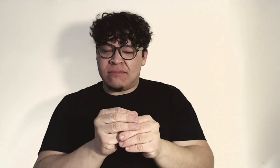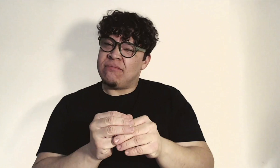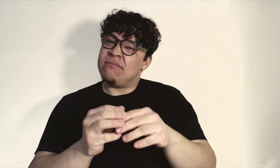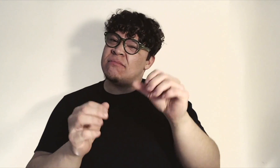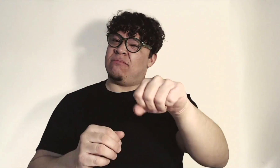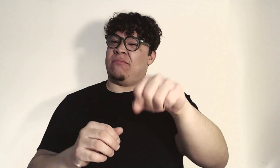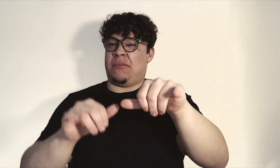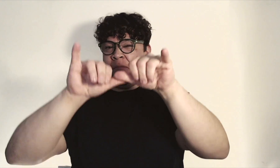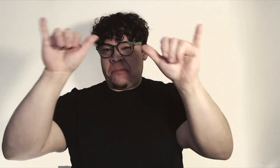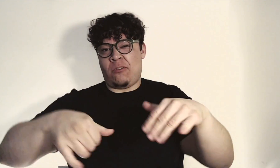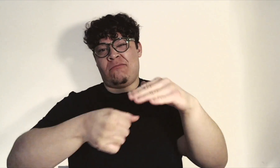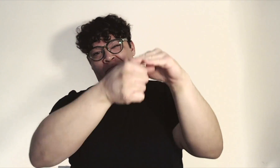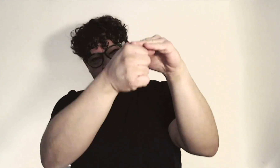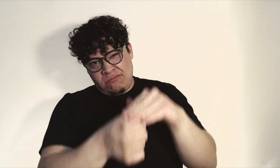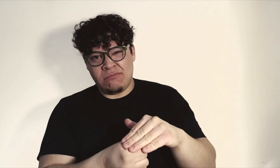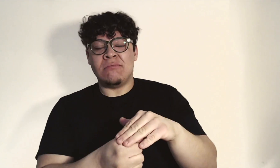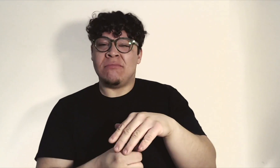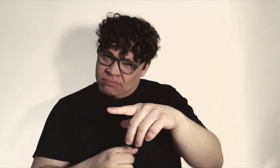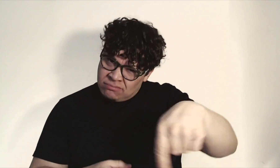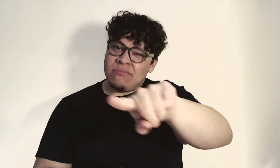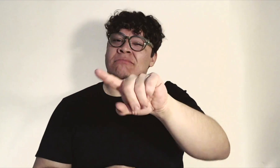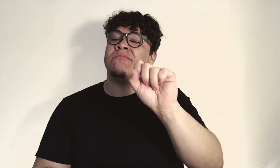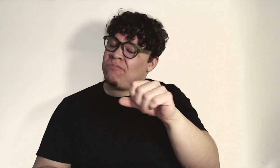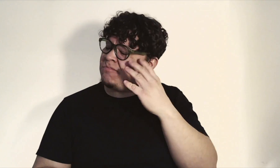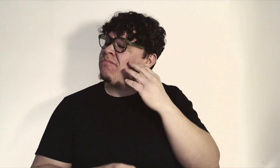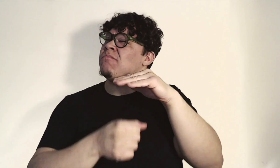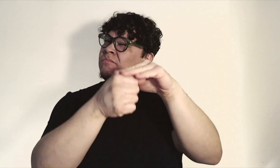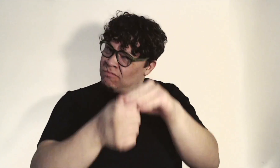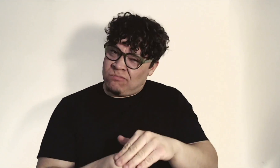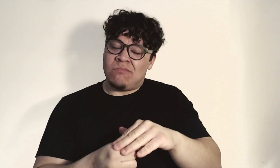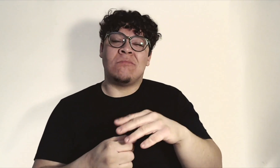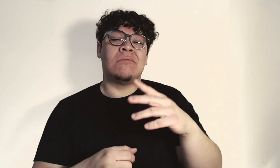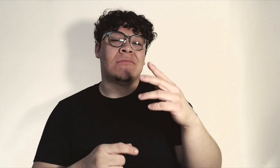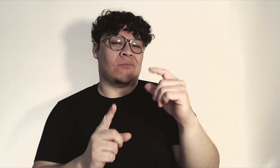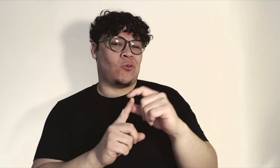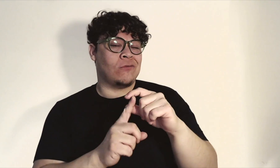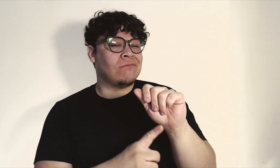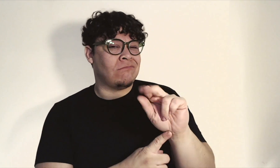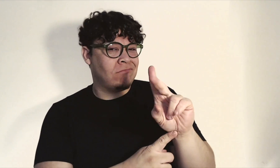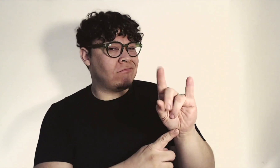(Yes, Deaf people do experience this systematic oppression of audism.)